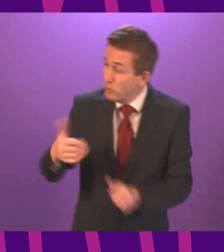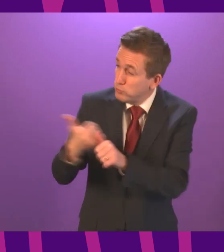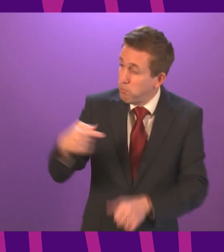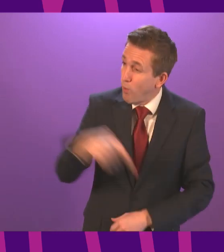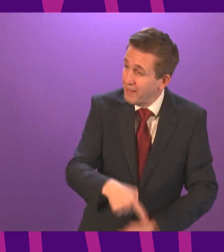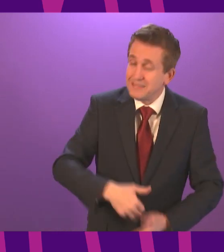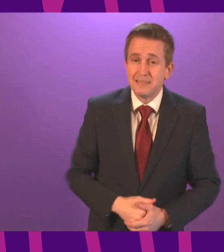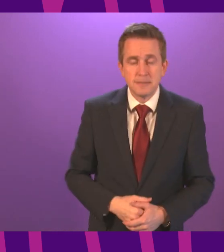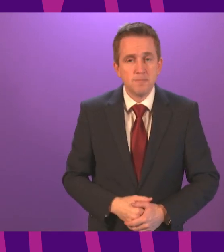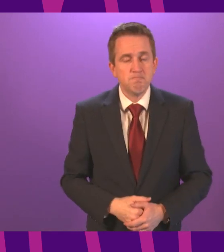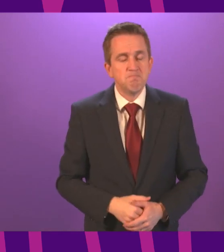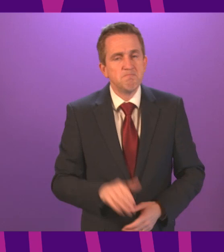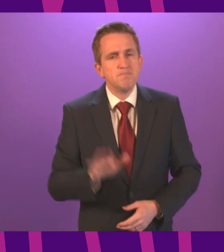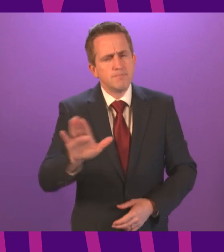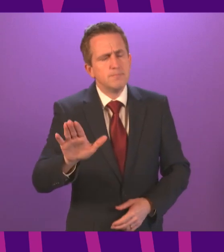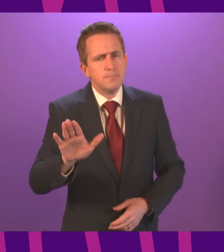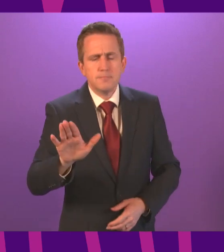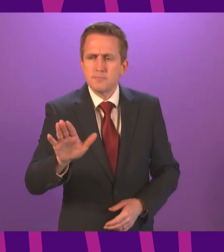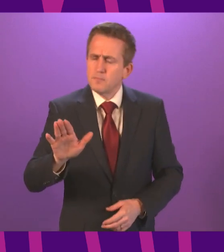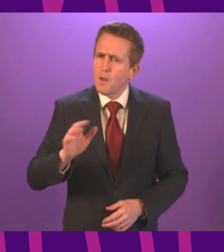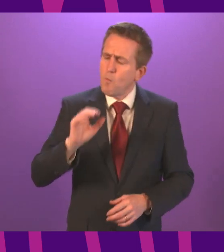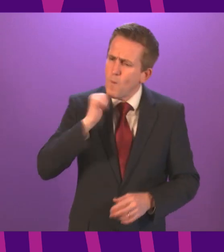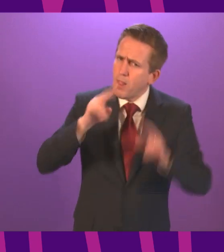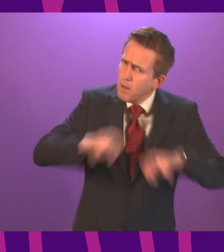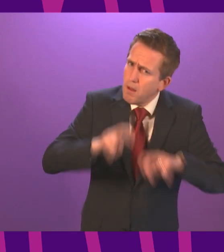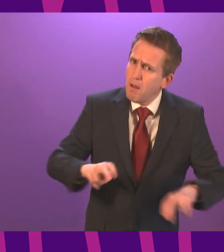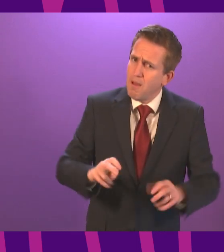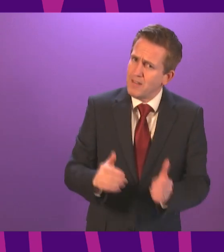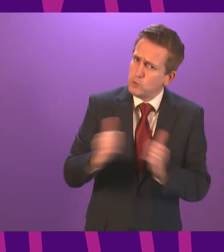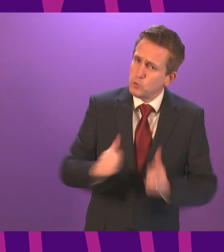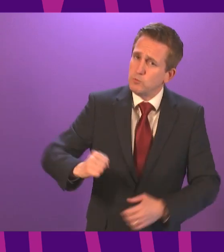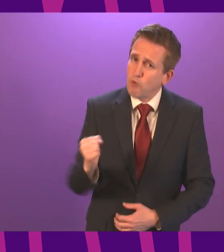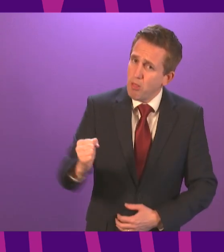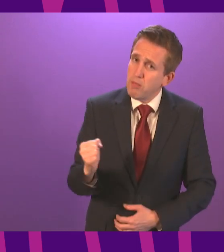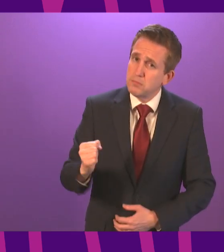the best interests of Scotland. That is what having a Scottish Parliament and a Scottish